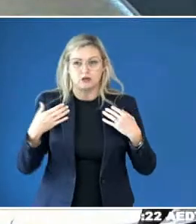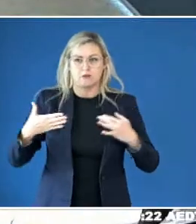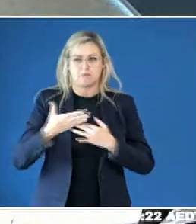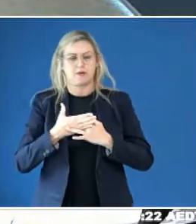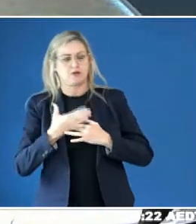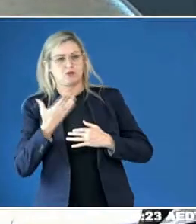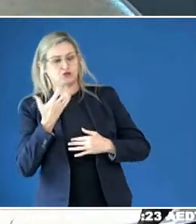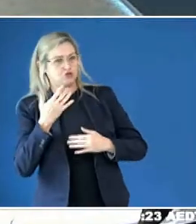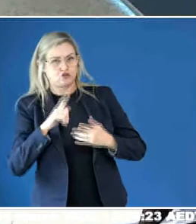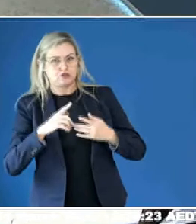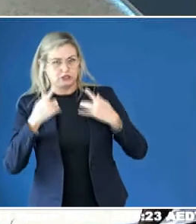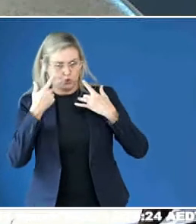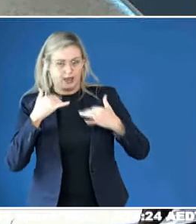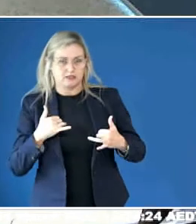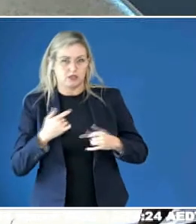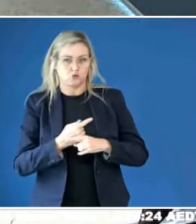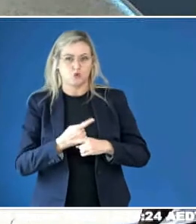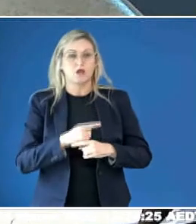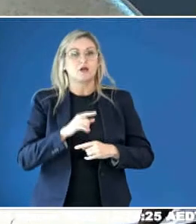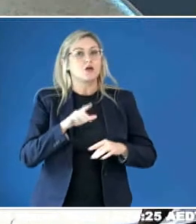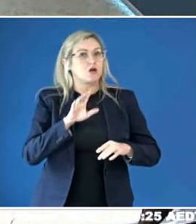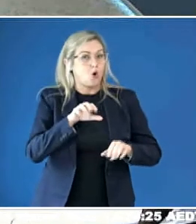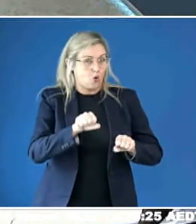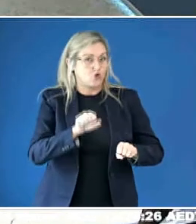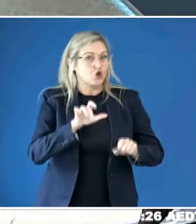Sorry, Chair, just before we move to the other Commissioners, you did ask whether